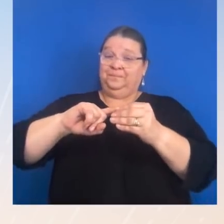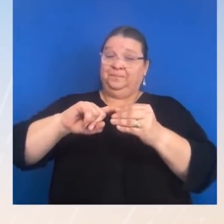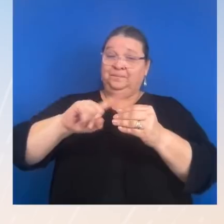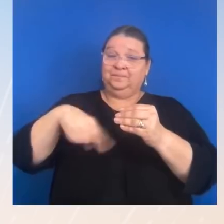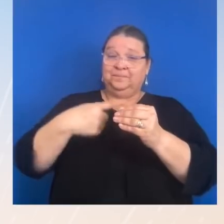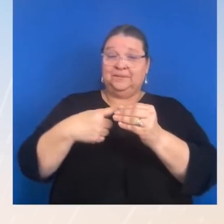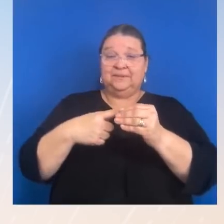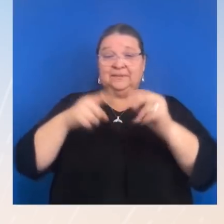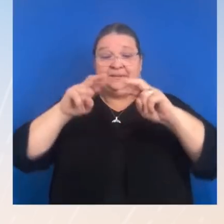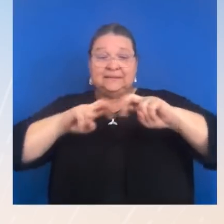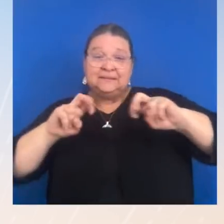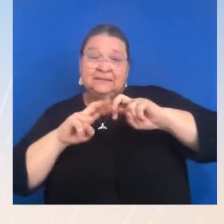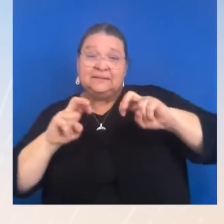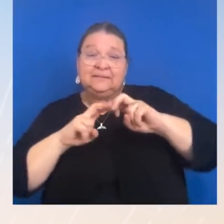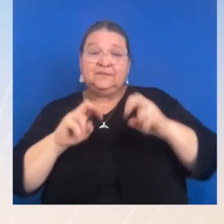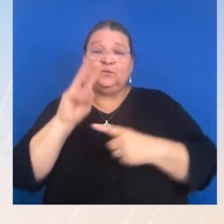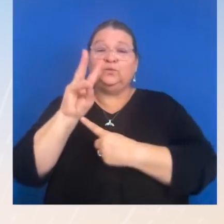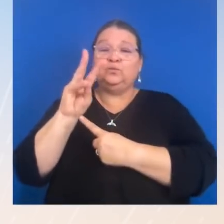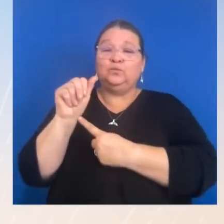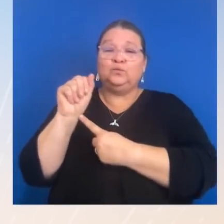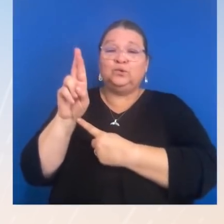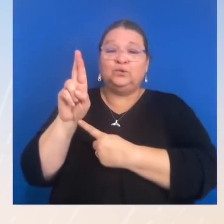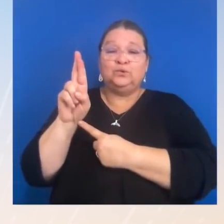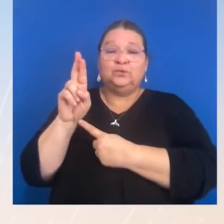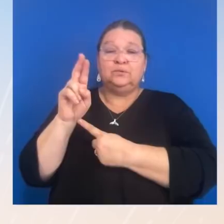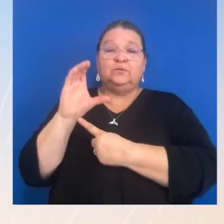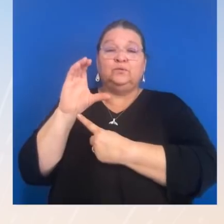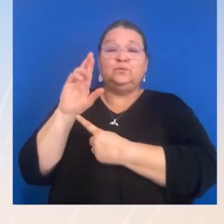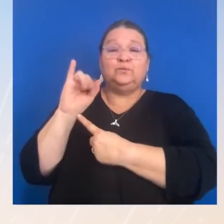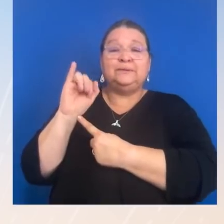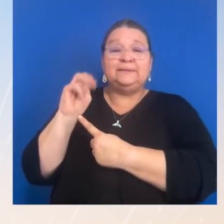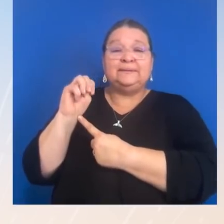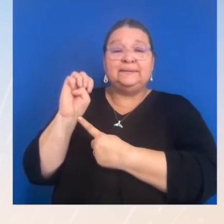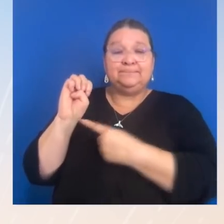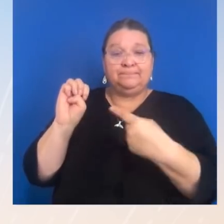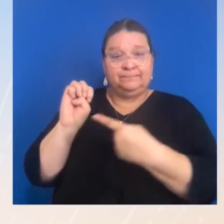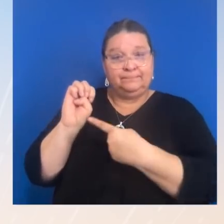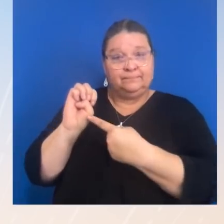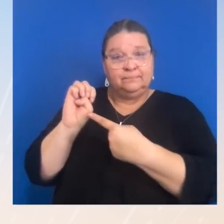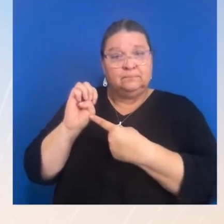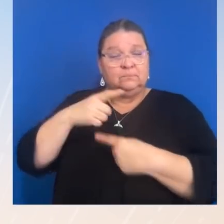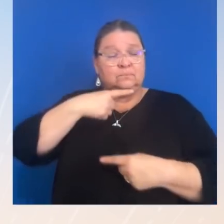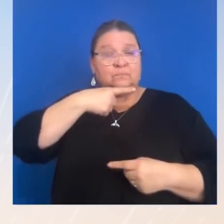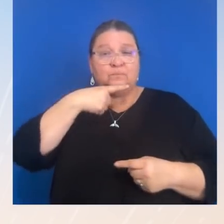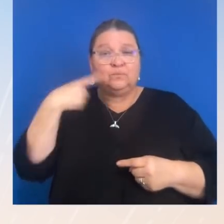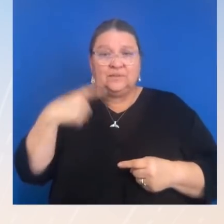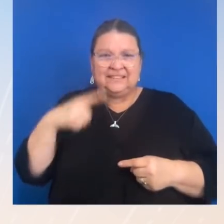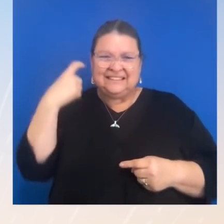of a maternity hospital as a war crime? Ms. Psaki: Well, first, let me say: The bombing of a maternity hospital is horrific.